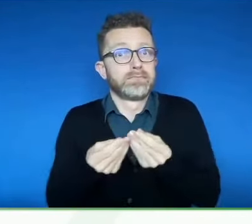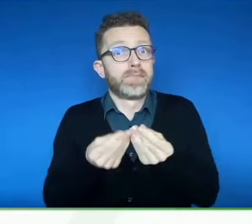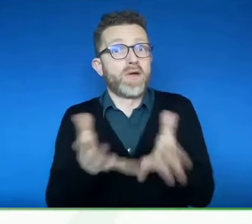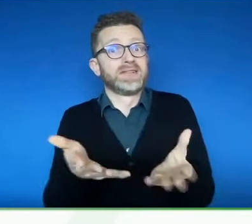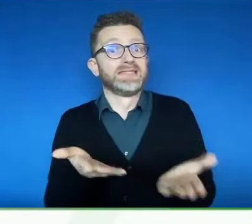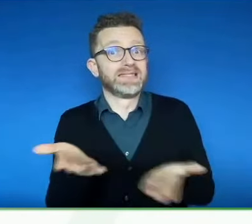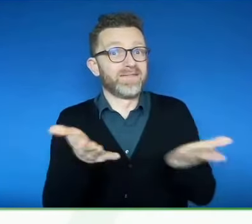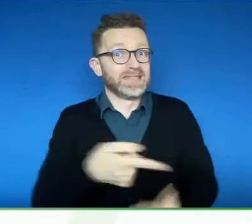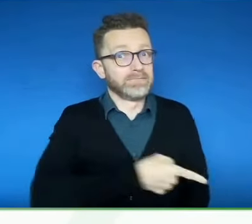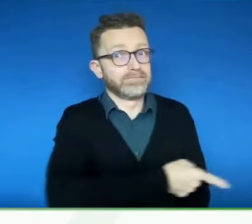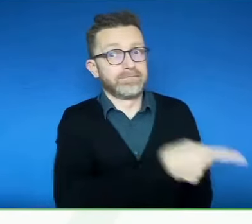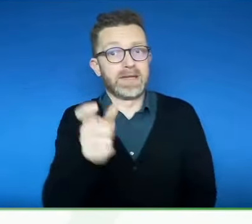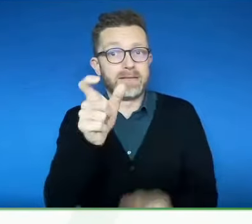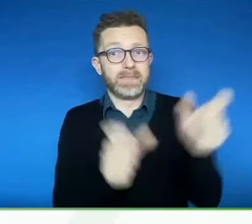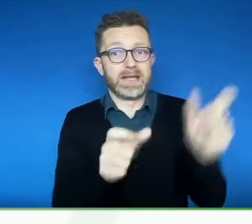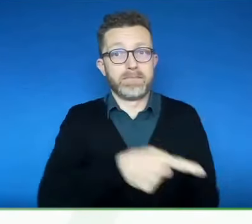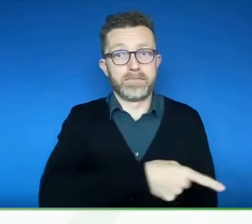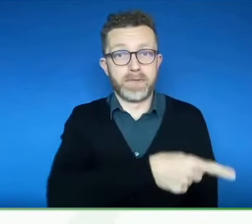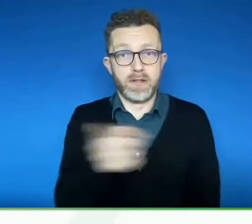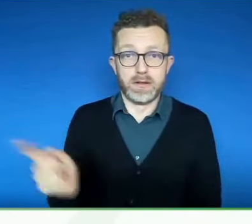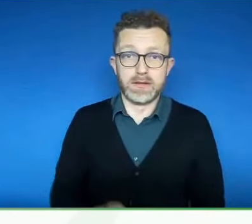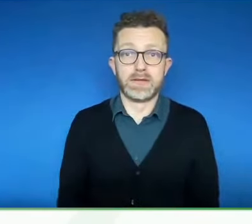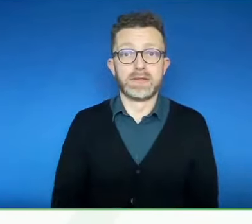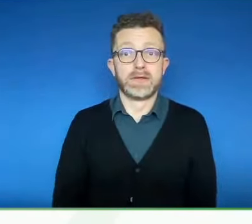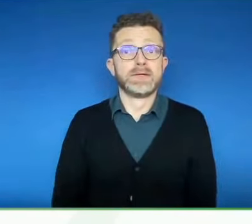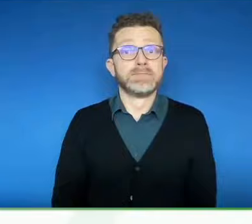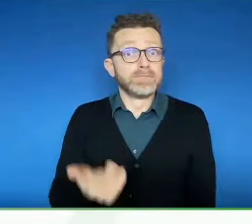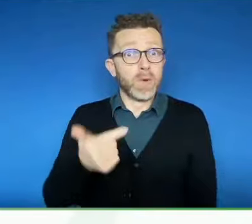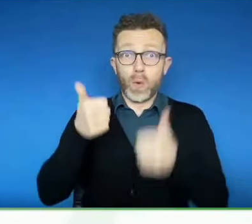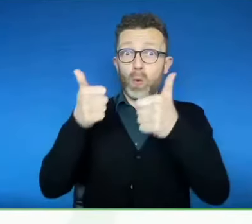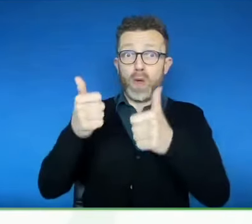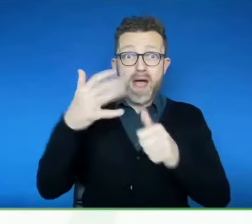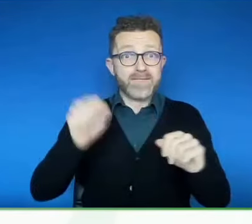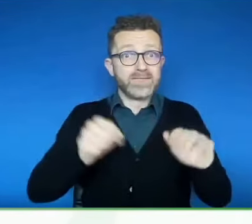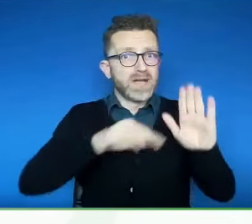Not just access, in theory to information and improved well-being